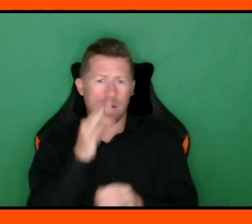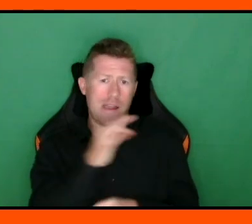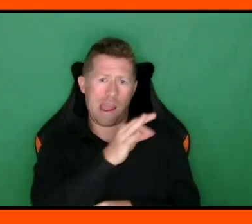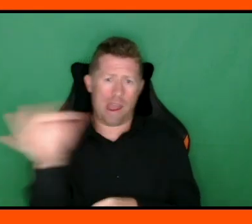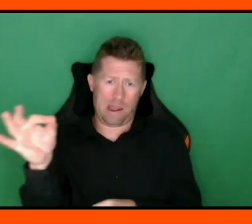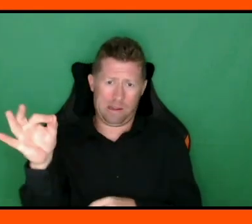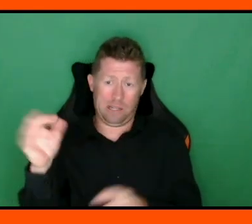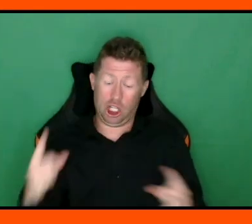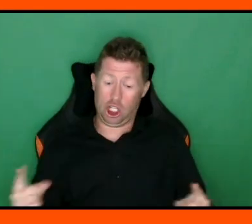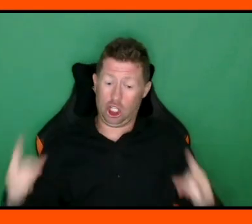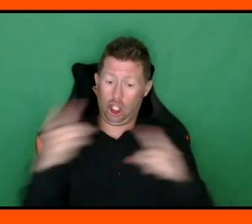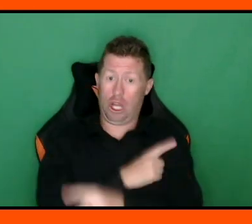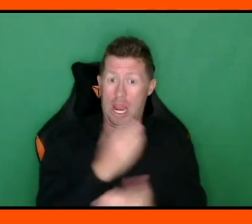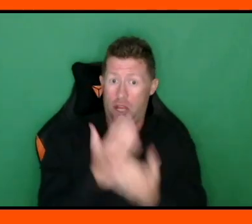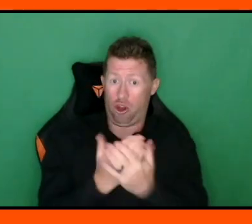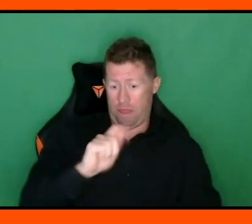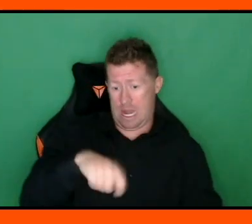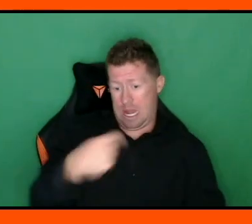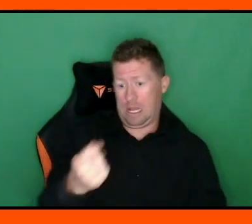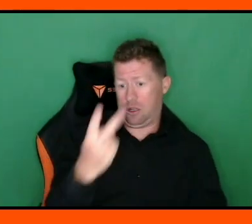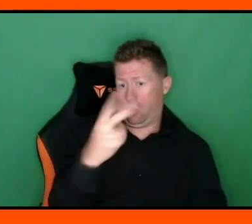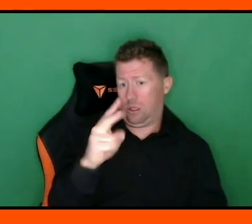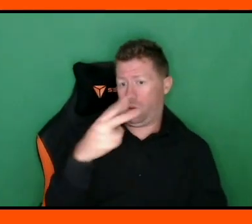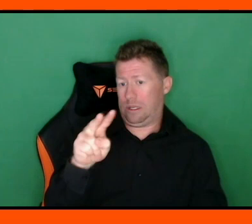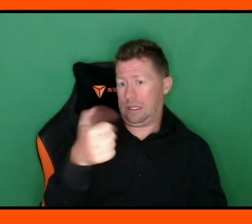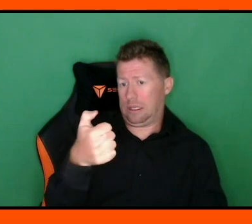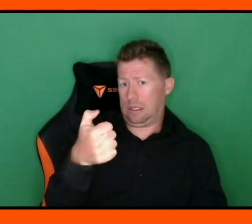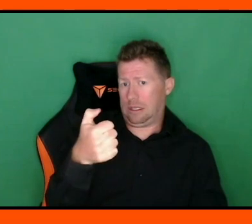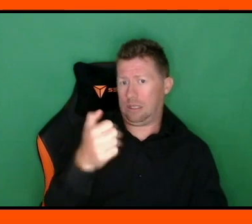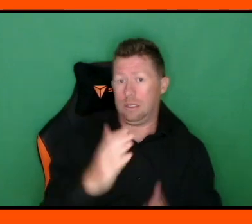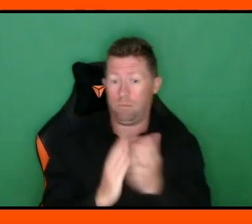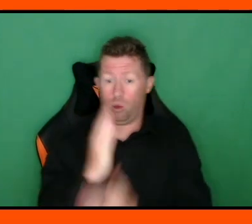You mentioned earlier really three changes to 2021.